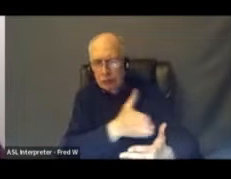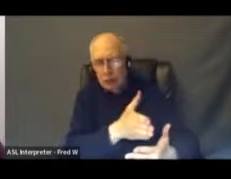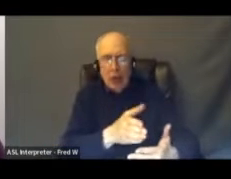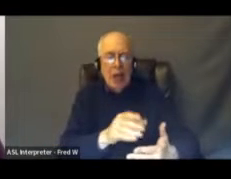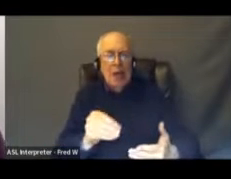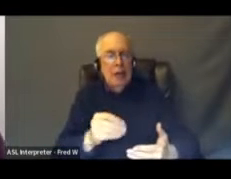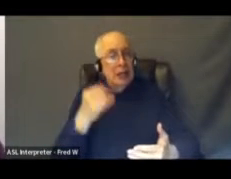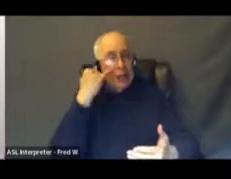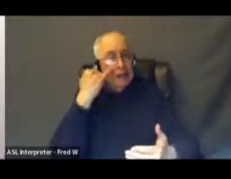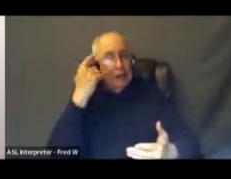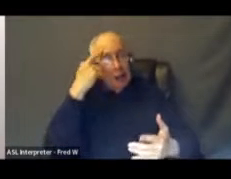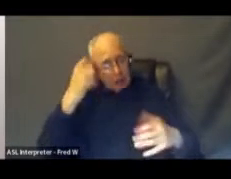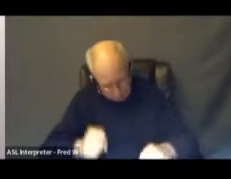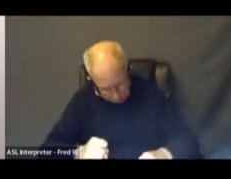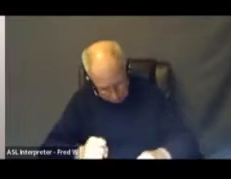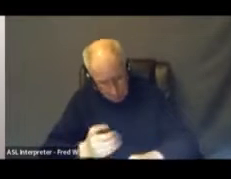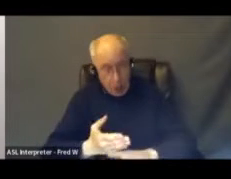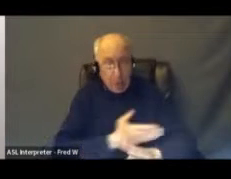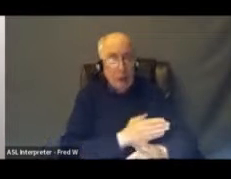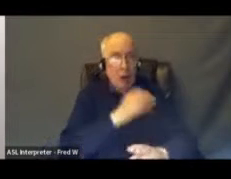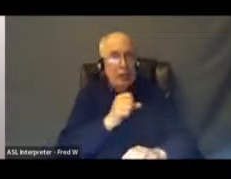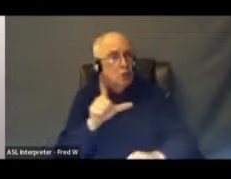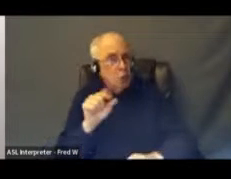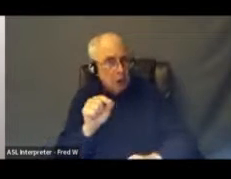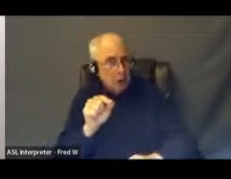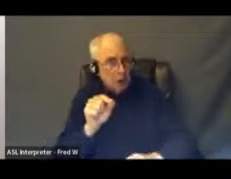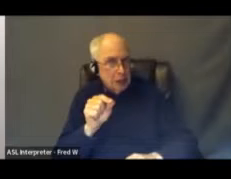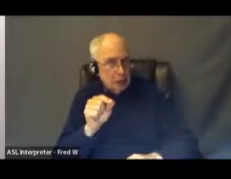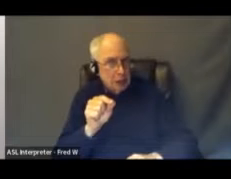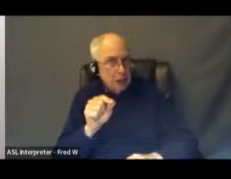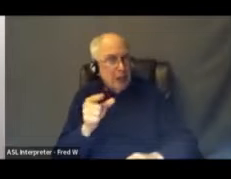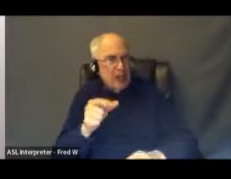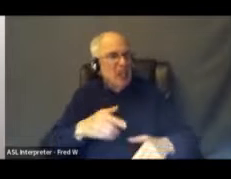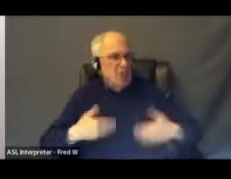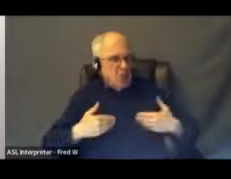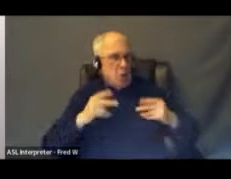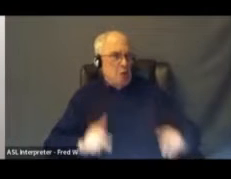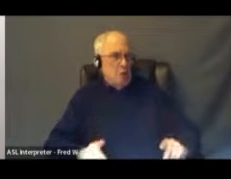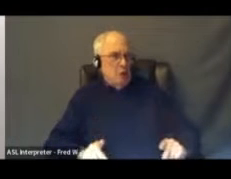loss of consciousness before the age of 20, it's considered a pediatric brain injury, because the brain was still in